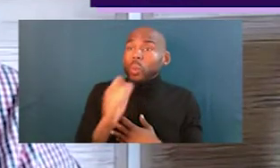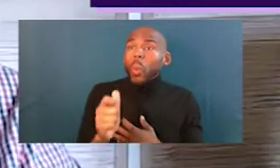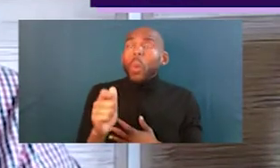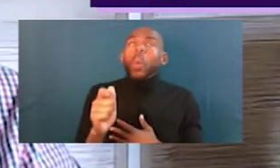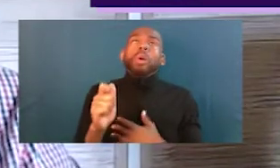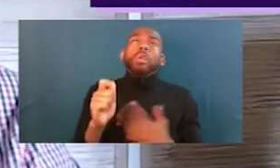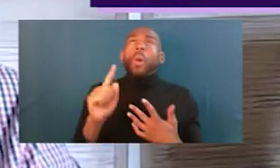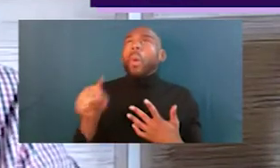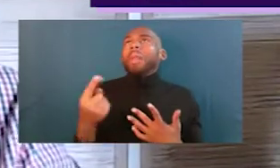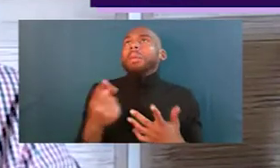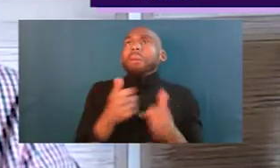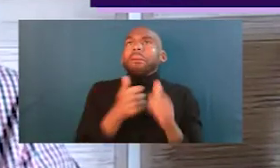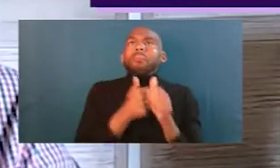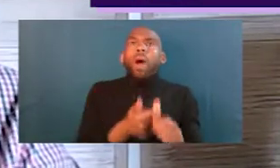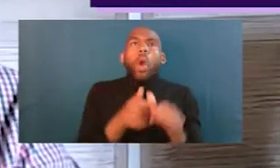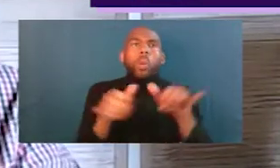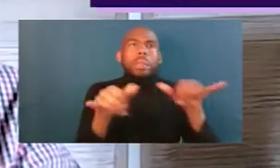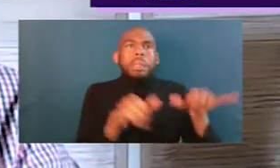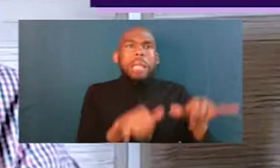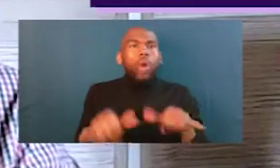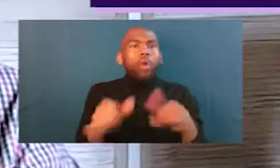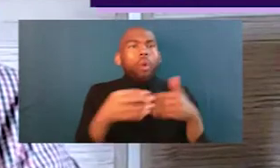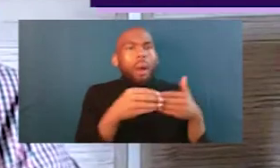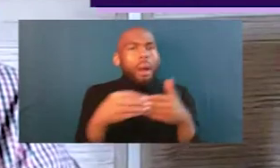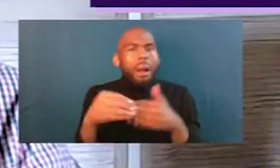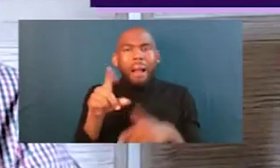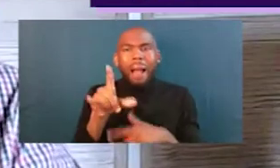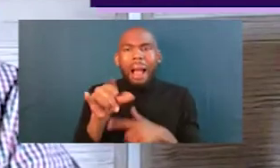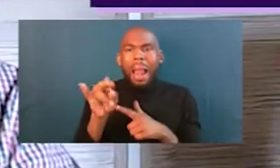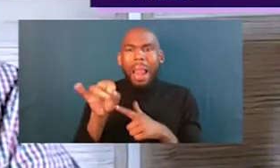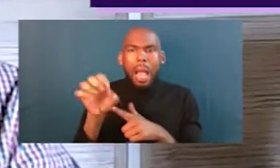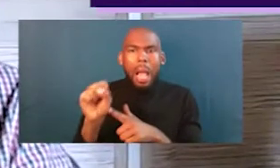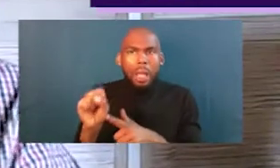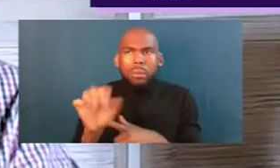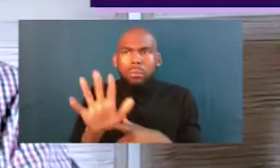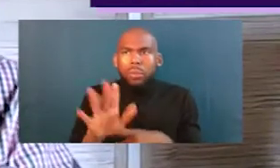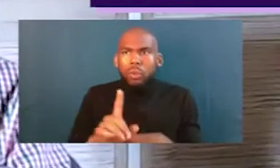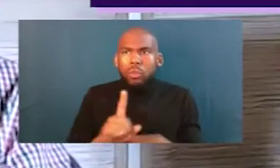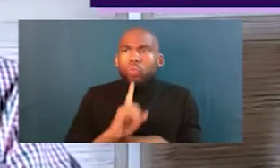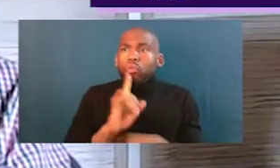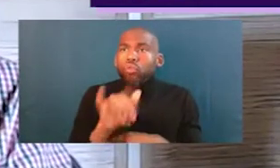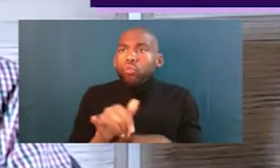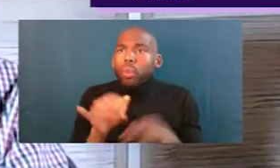just follow standards and guidelines. Standards and guidelines are really important, but you